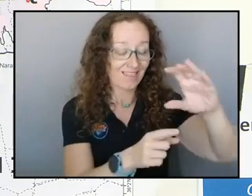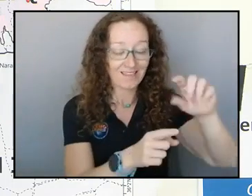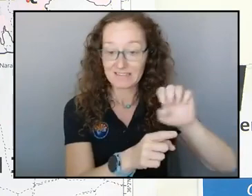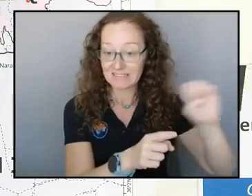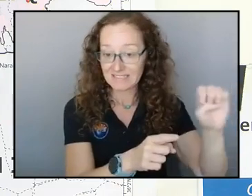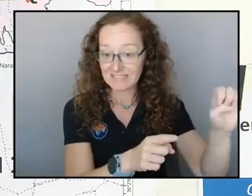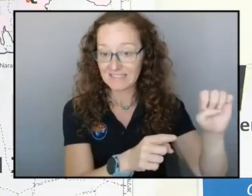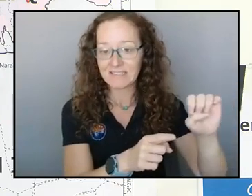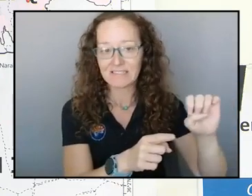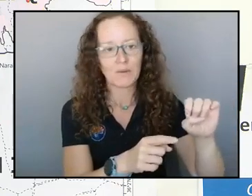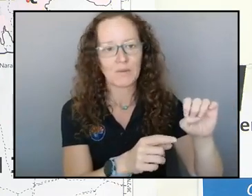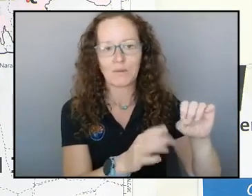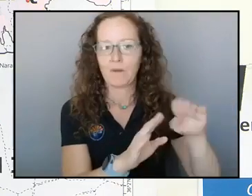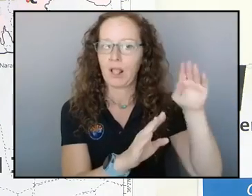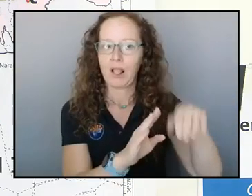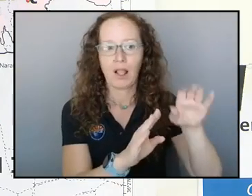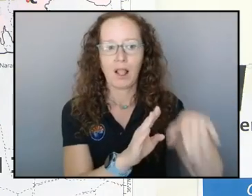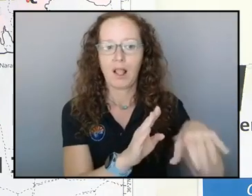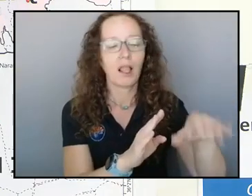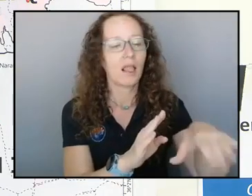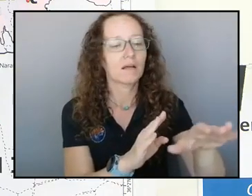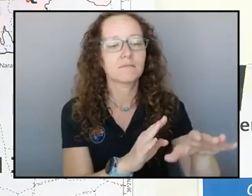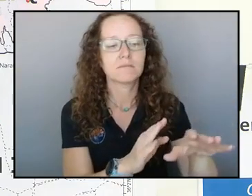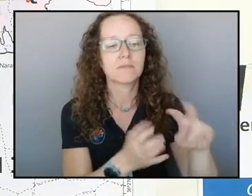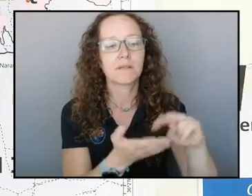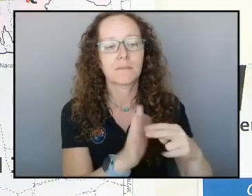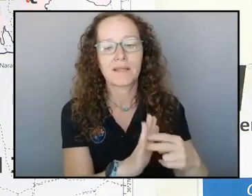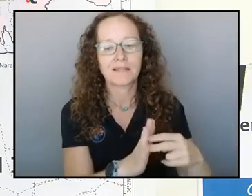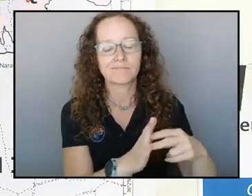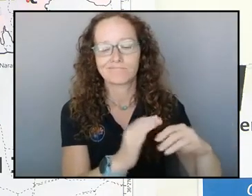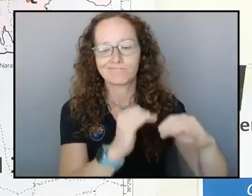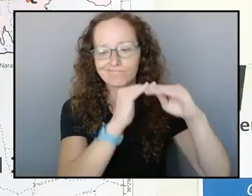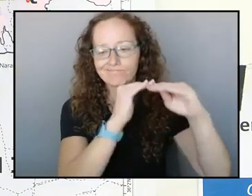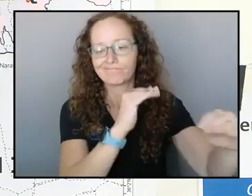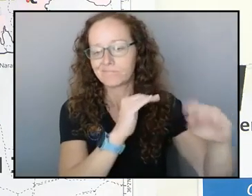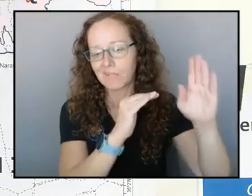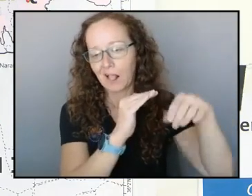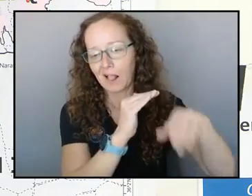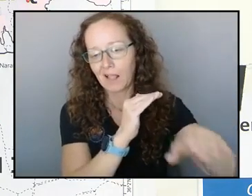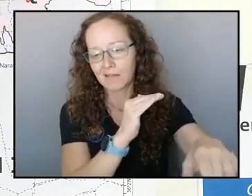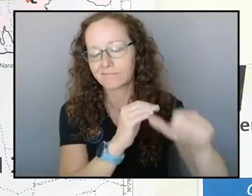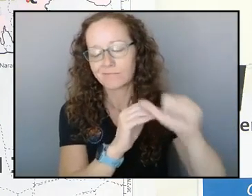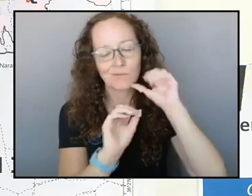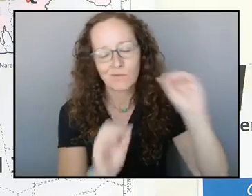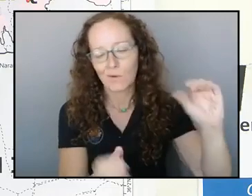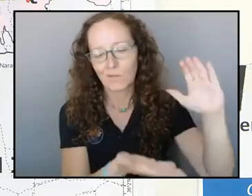going to see a reduction in our instability there. So Thursday is just definitely going to be a heads up day. The National